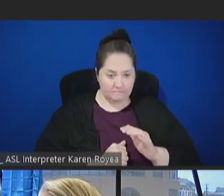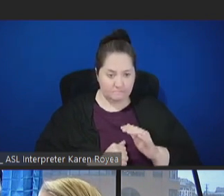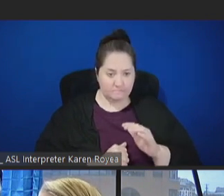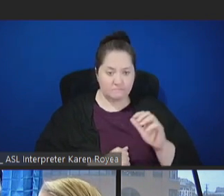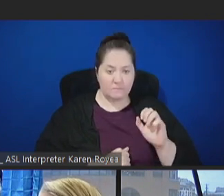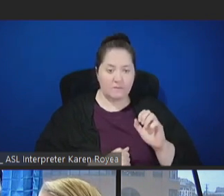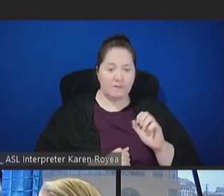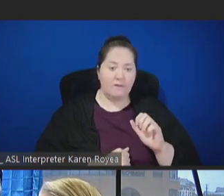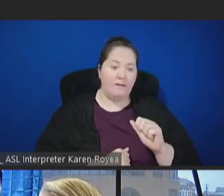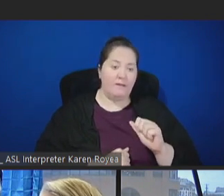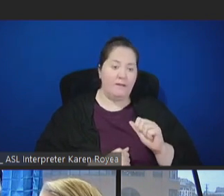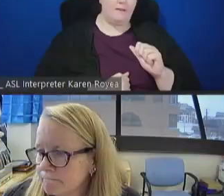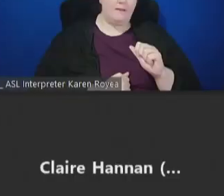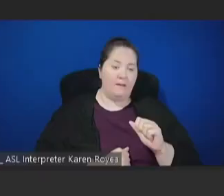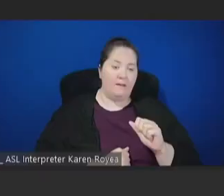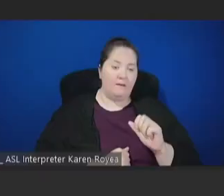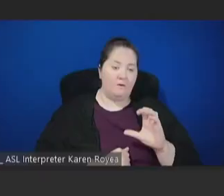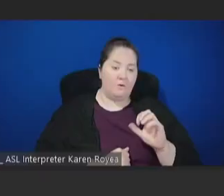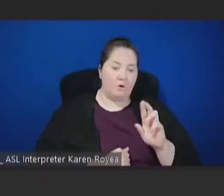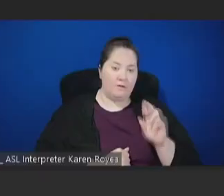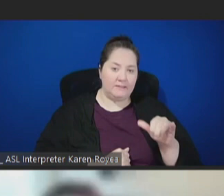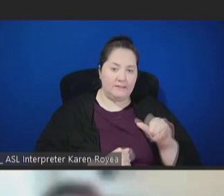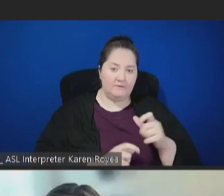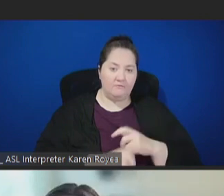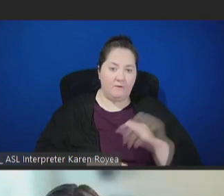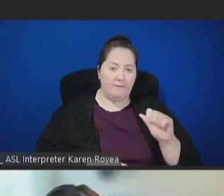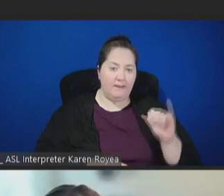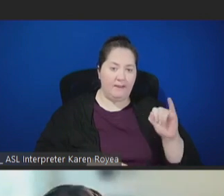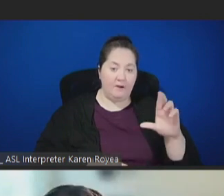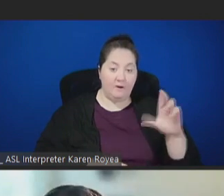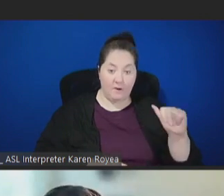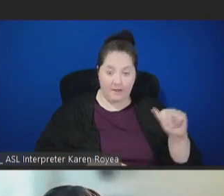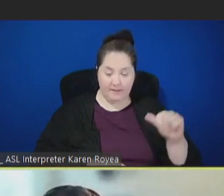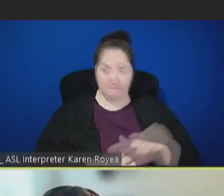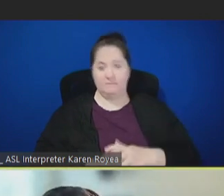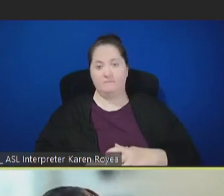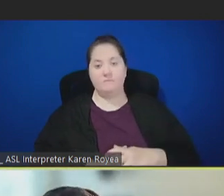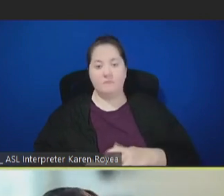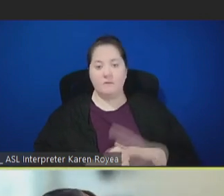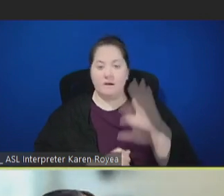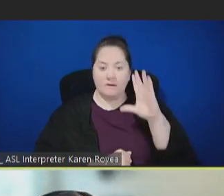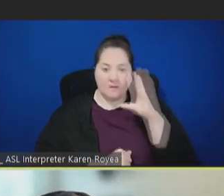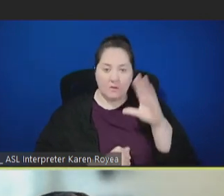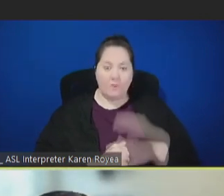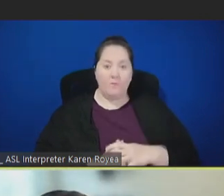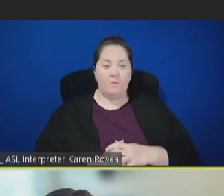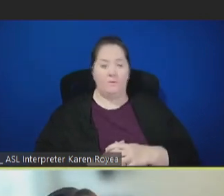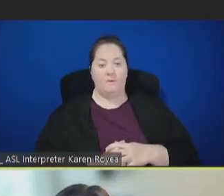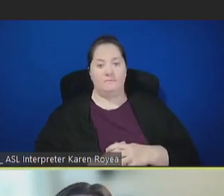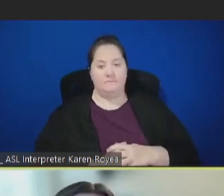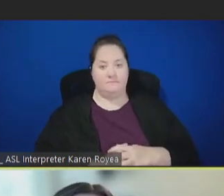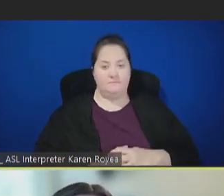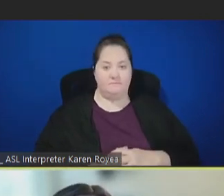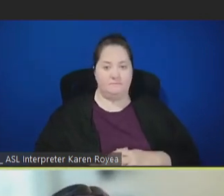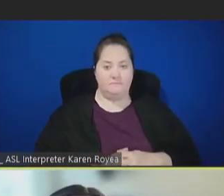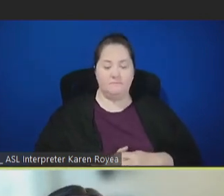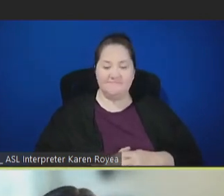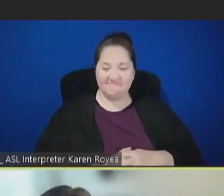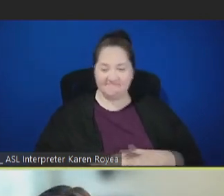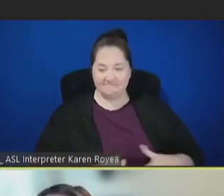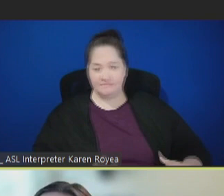Courtney Londo: Hello. Hi, this is Courtney Londo,